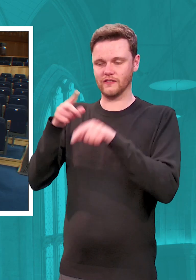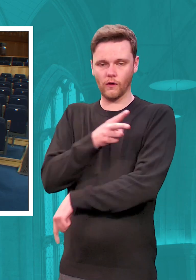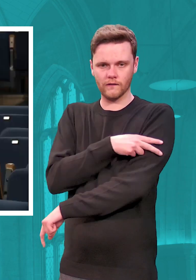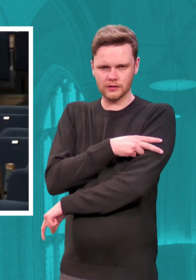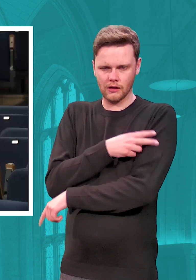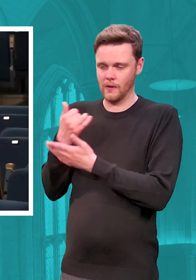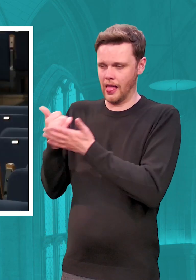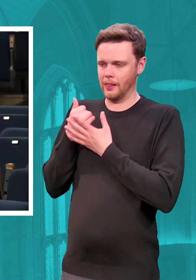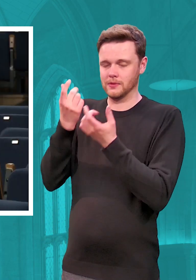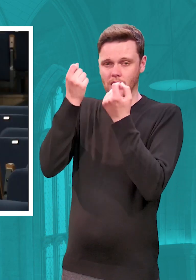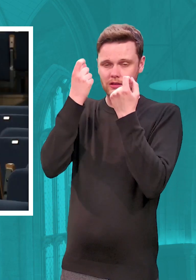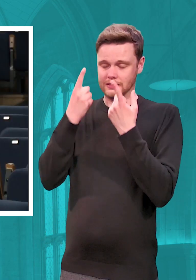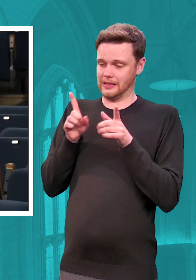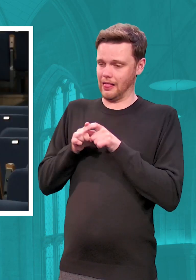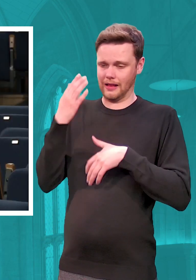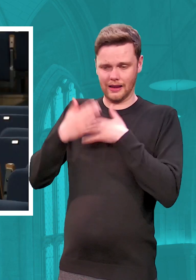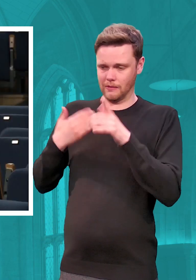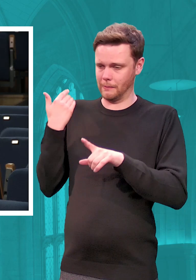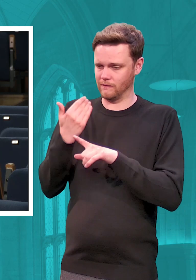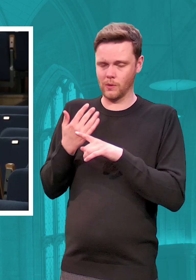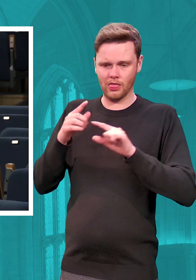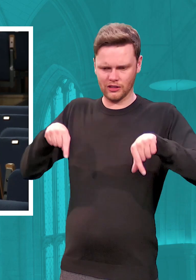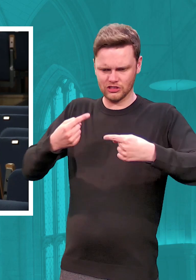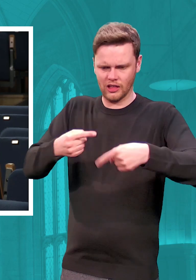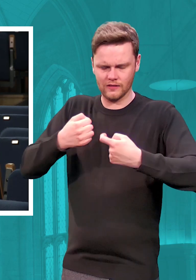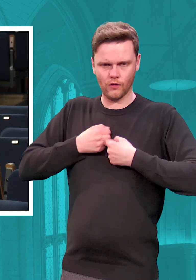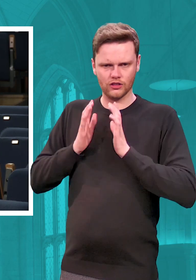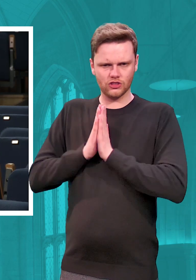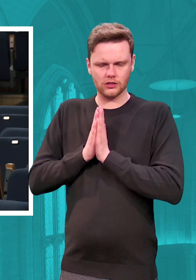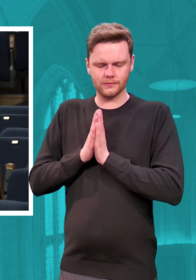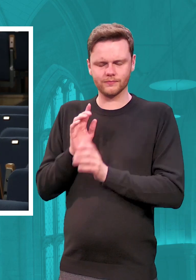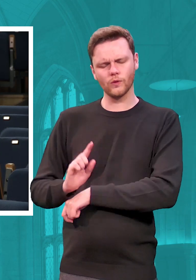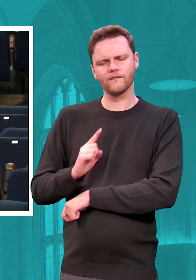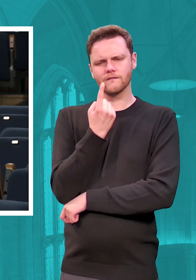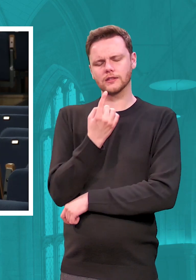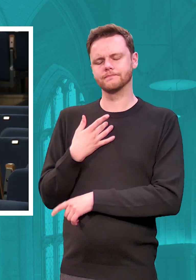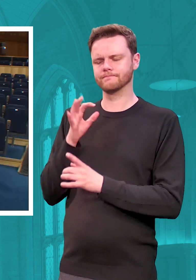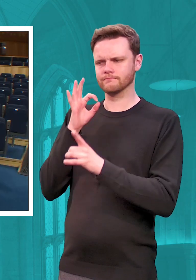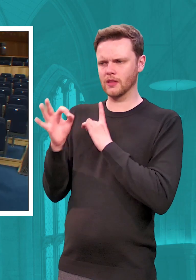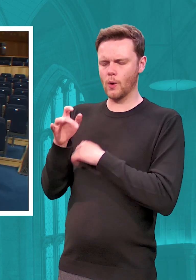the challenges we are facing as a church, but first things first Dave, tell us why you are relishing this job.